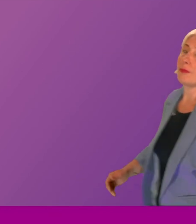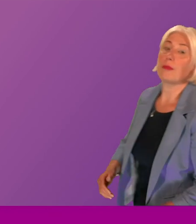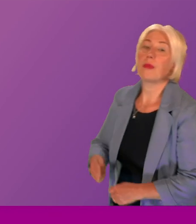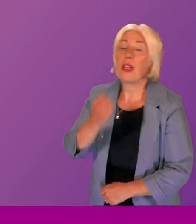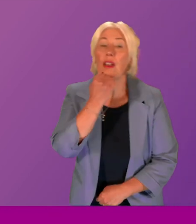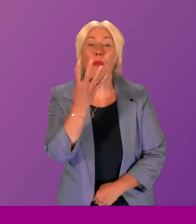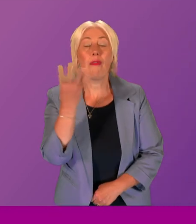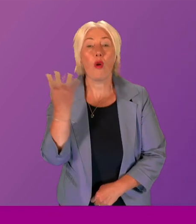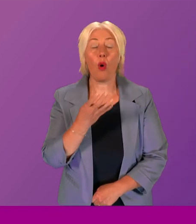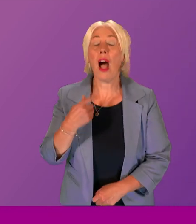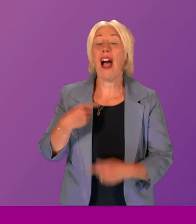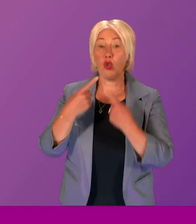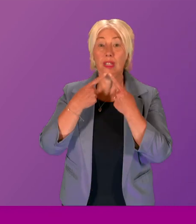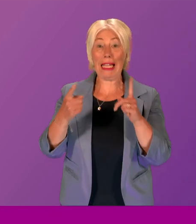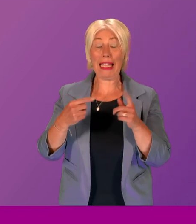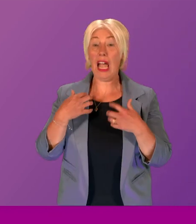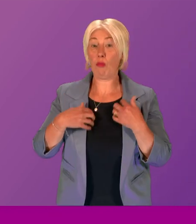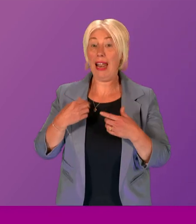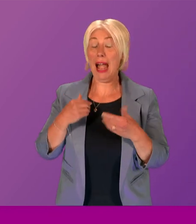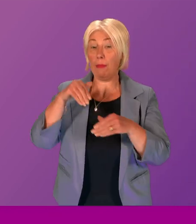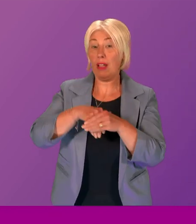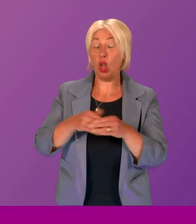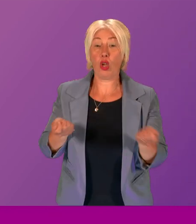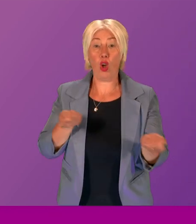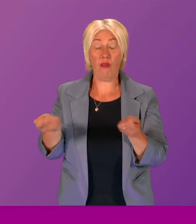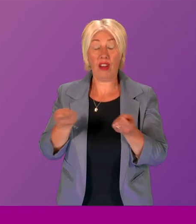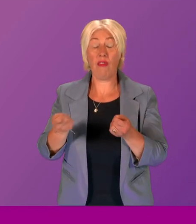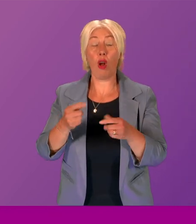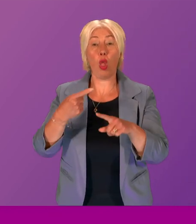I declare an interest as convener of the cross-party group on animal welfare.